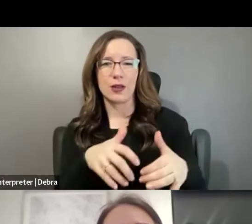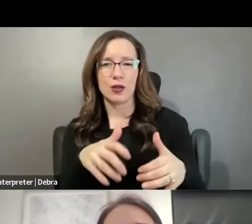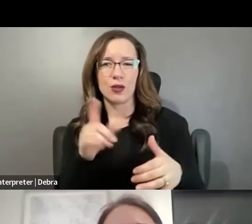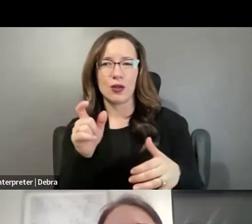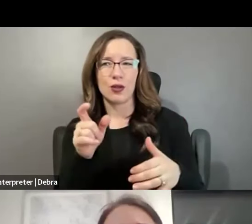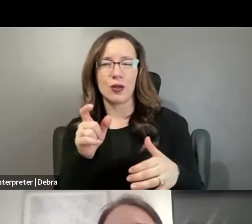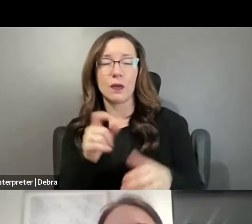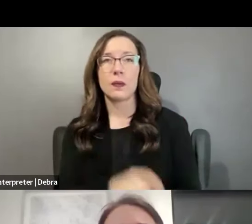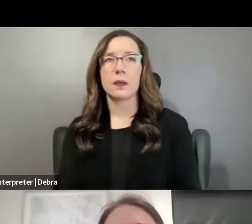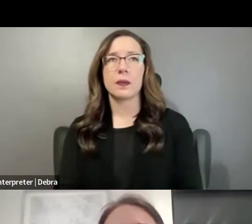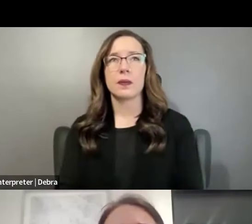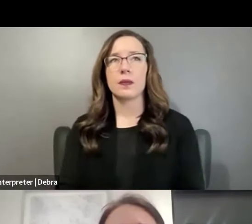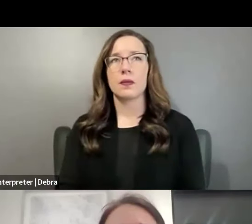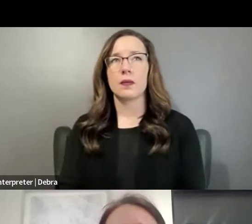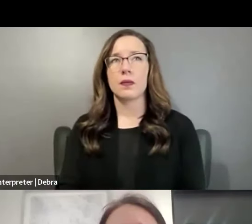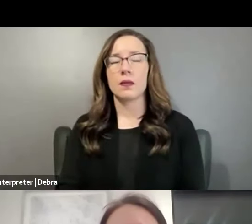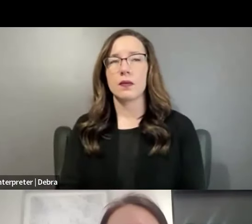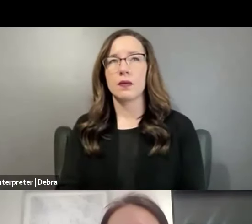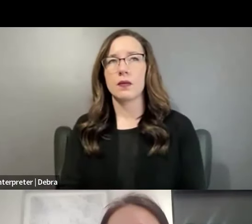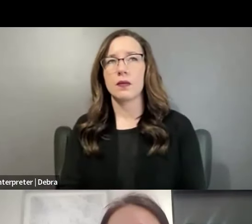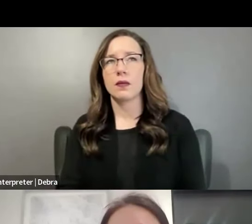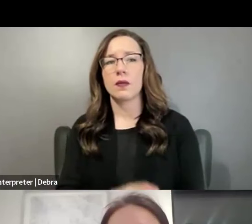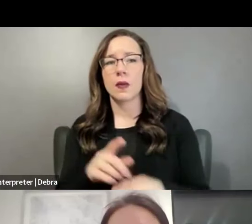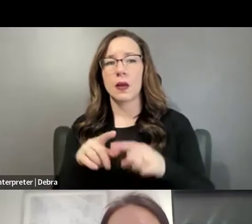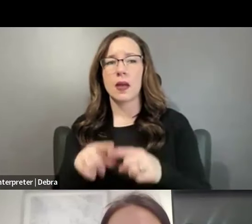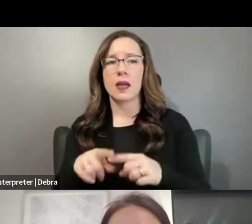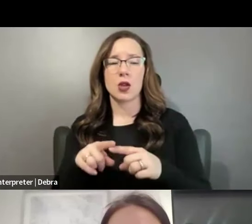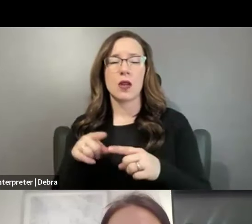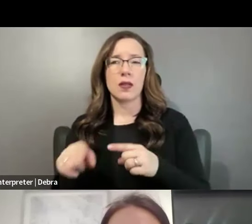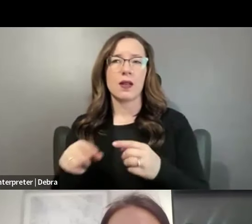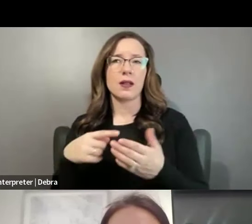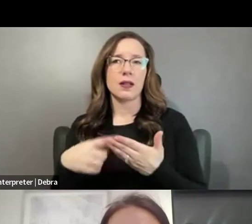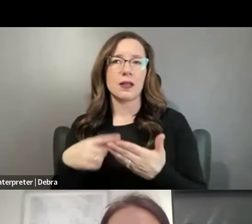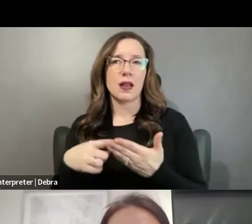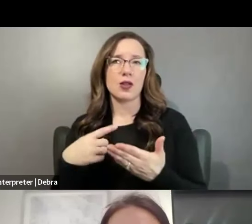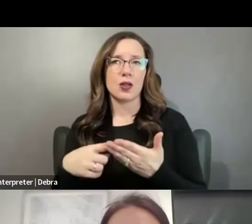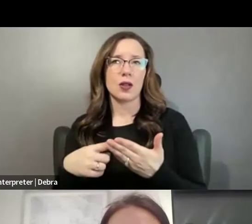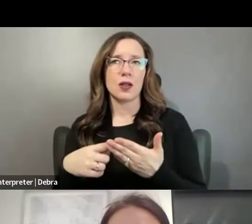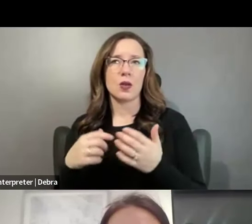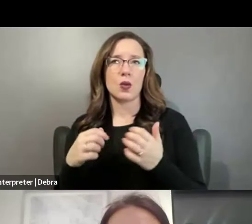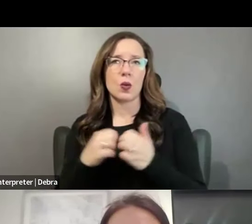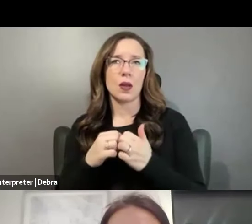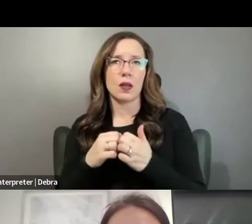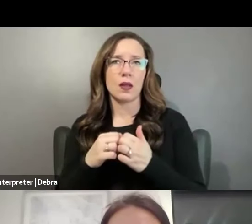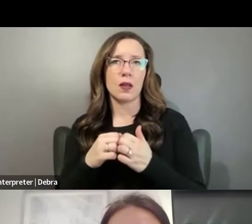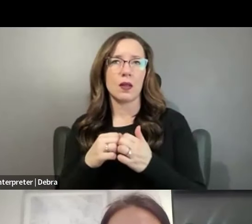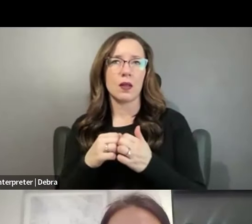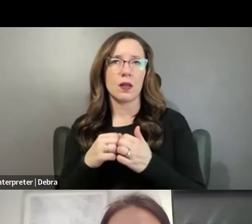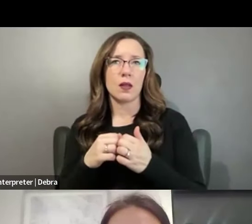ILONA KIVIMÄKI: I think based on the discussions that we are having